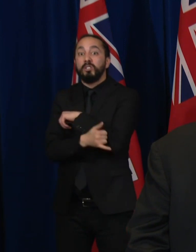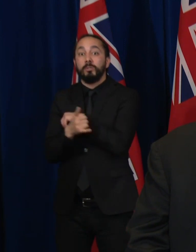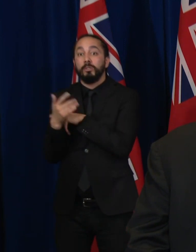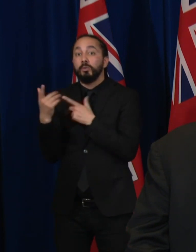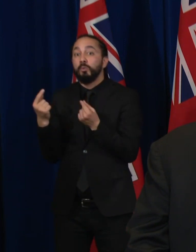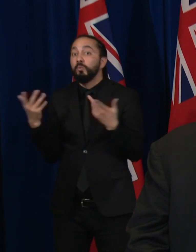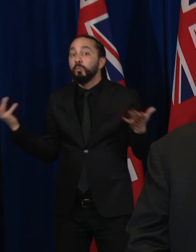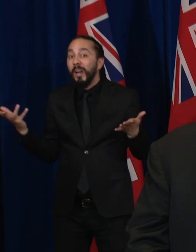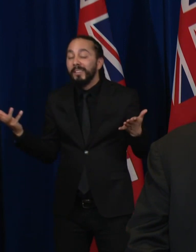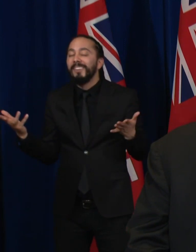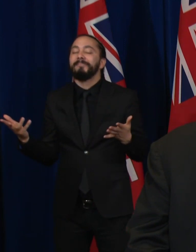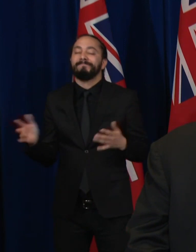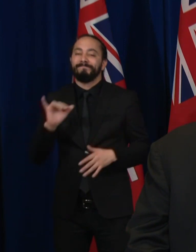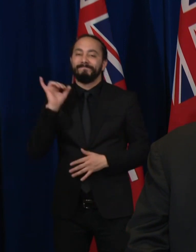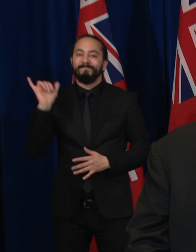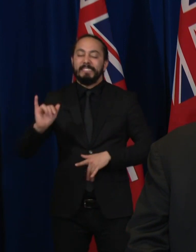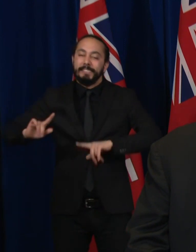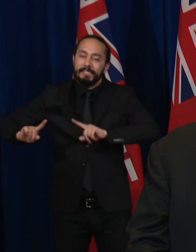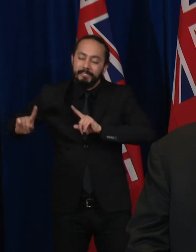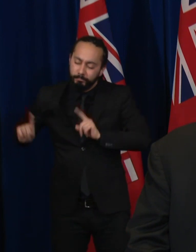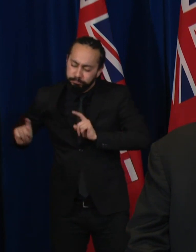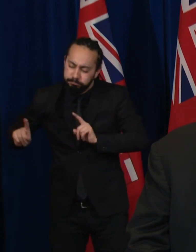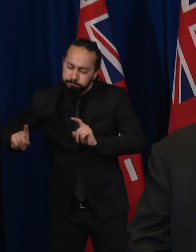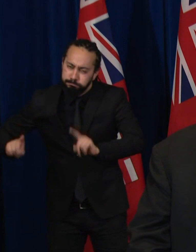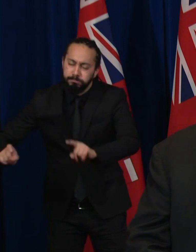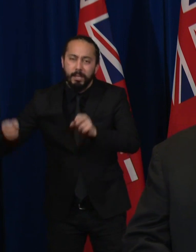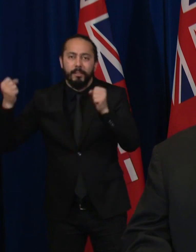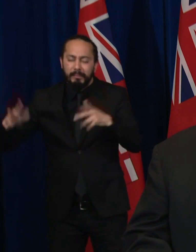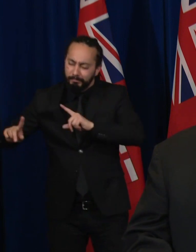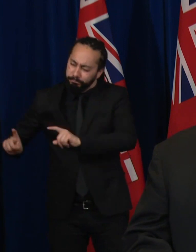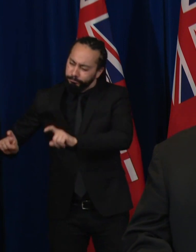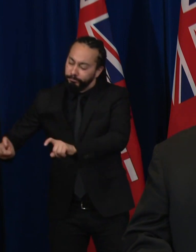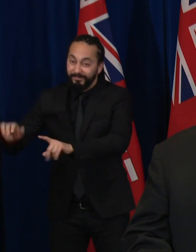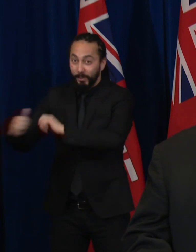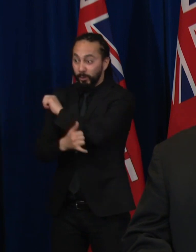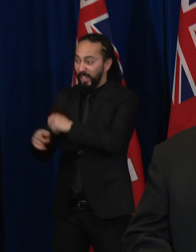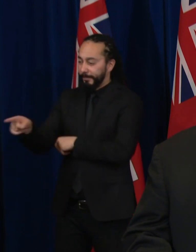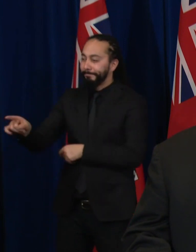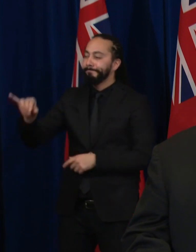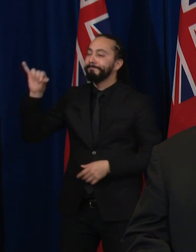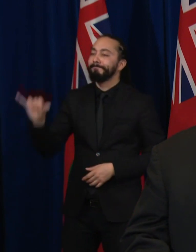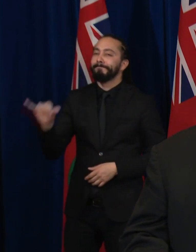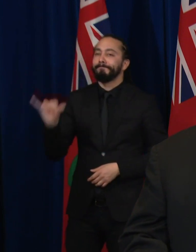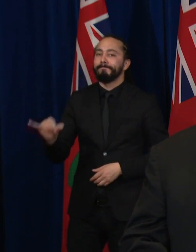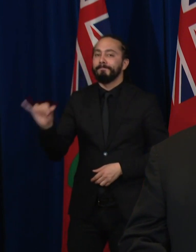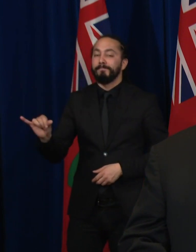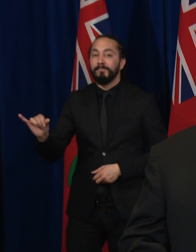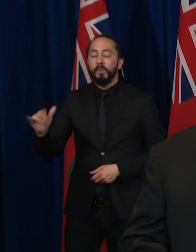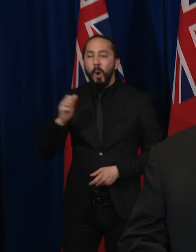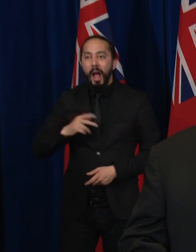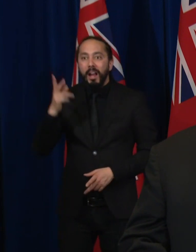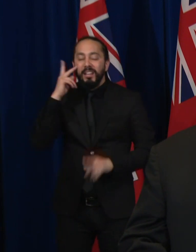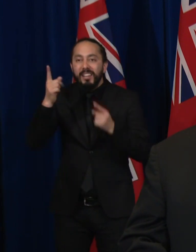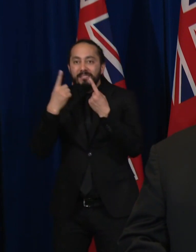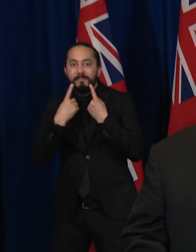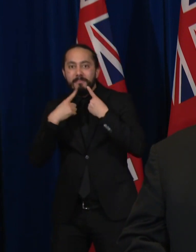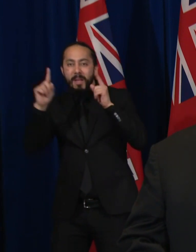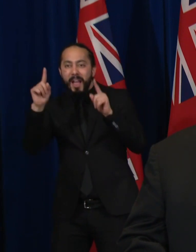goal. I can see a glimmer of light at the end of the tunnel when I talk to these pharma companies and more